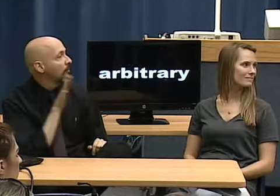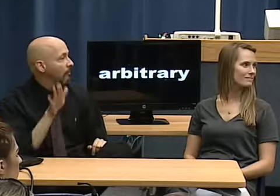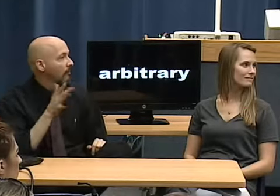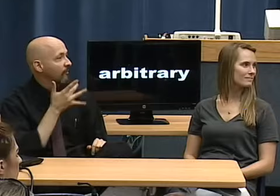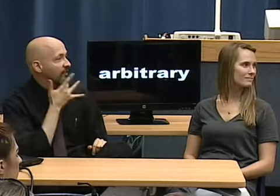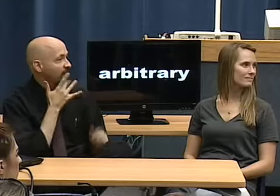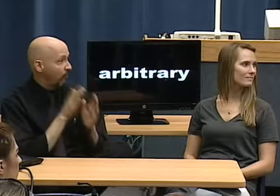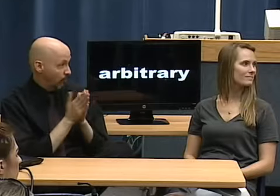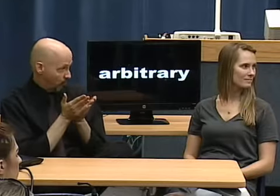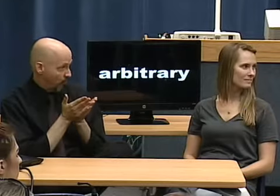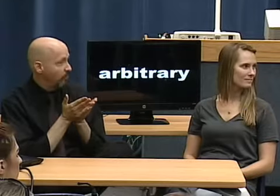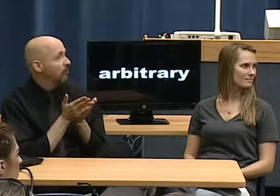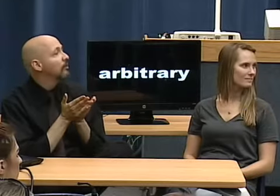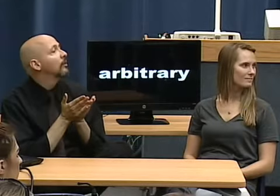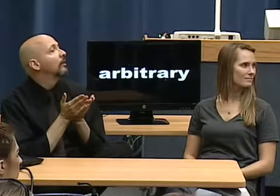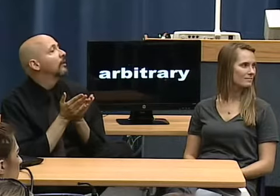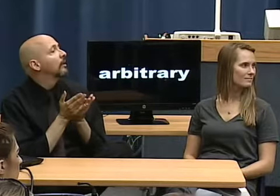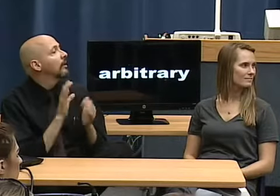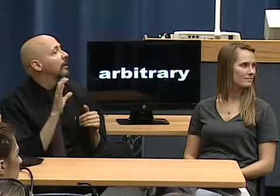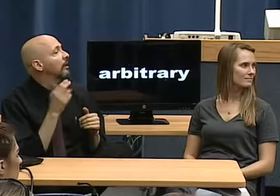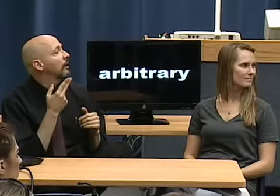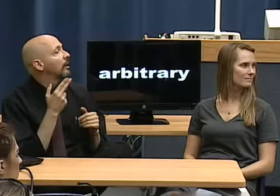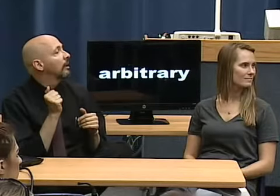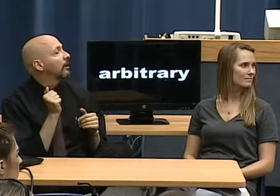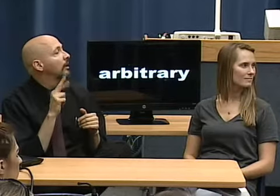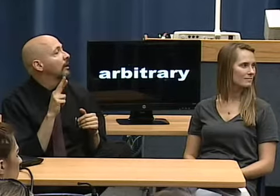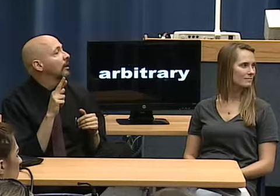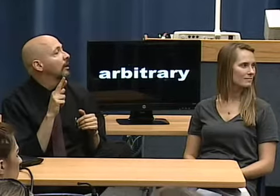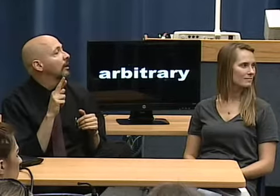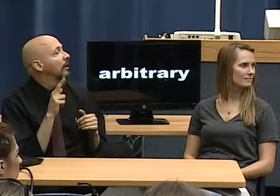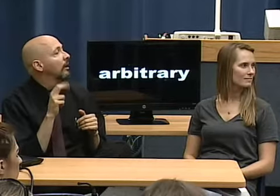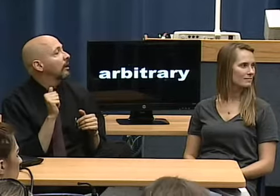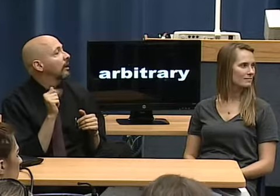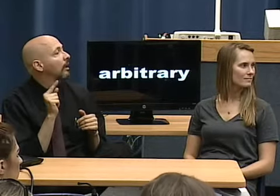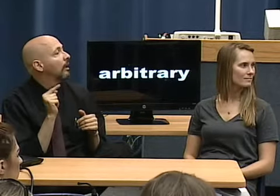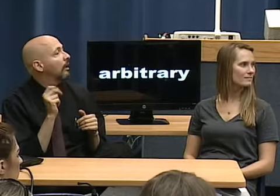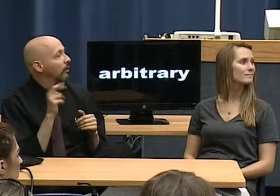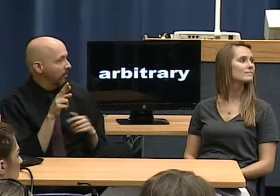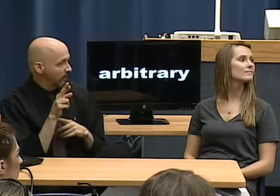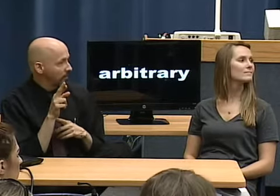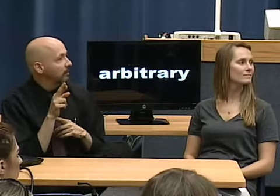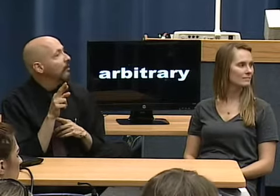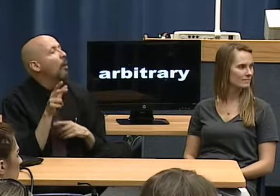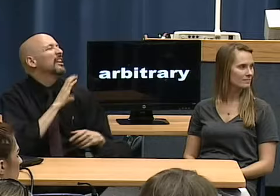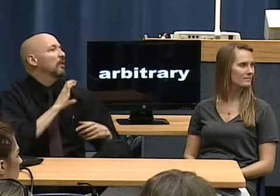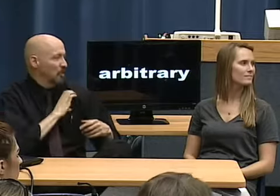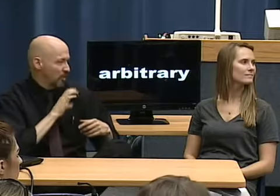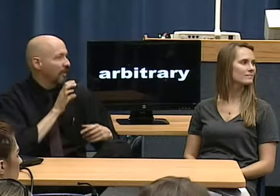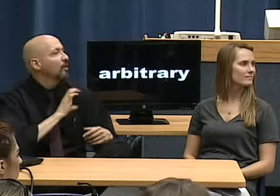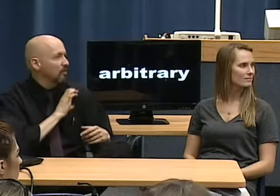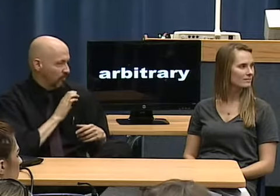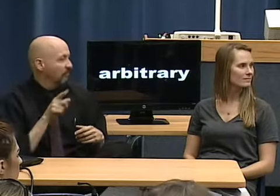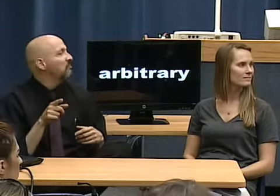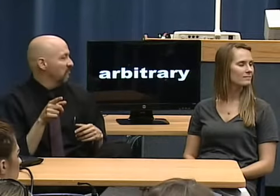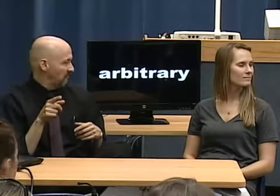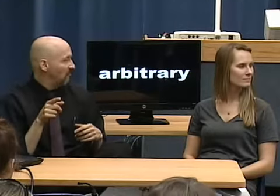her favorite book... C-H-A-R-A-C-T-E-R Character. Character.